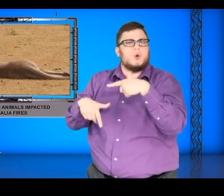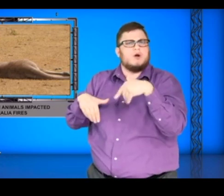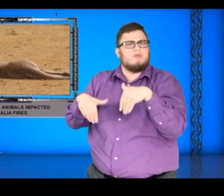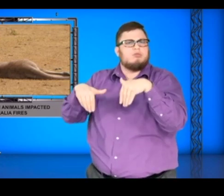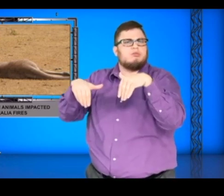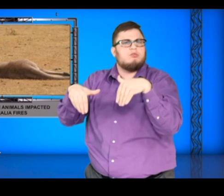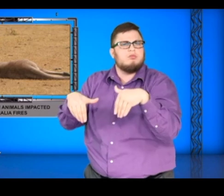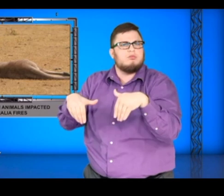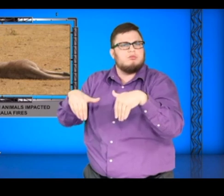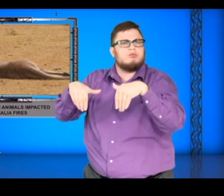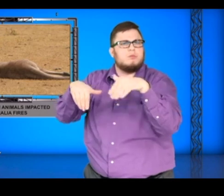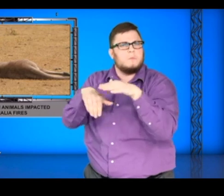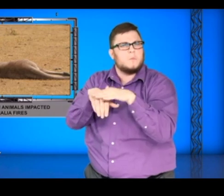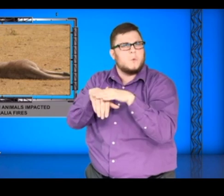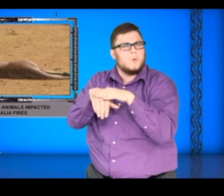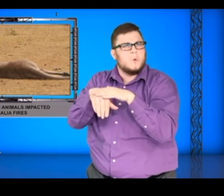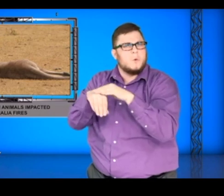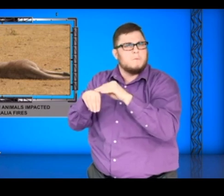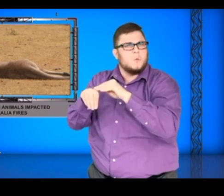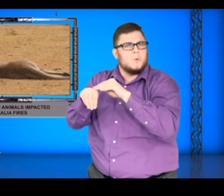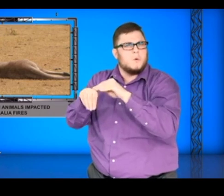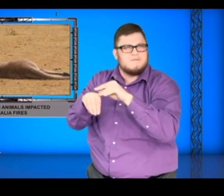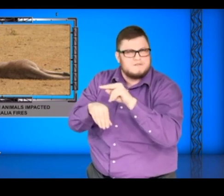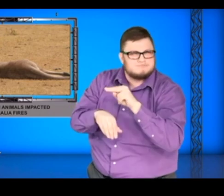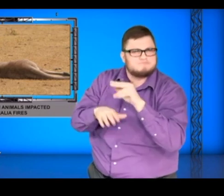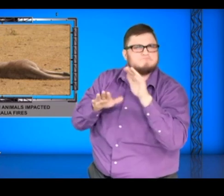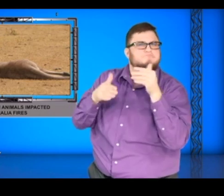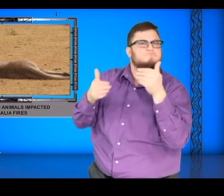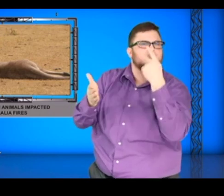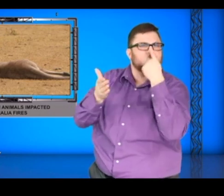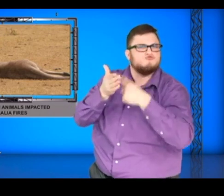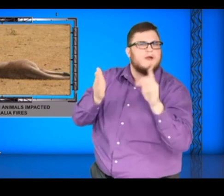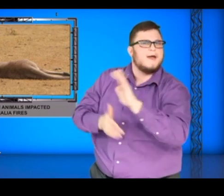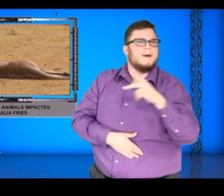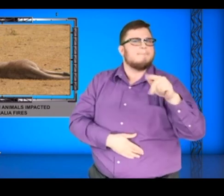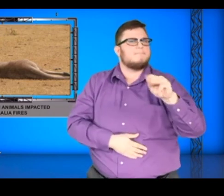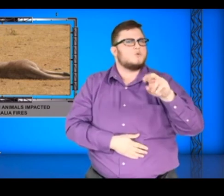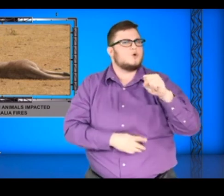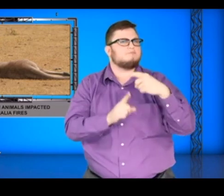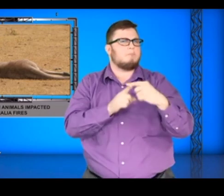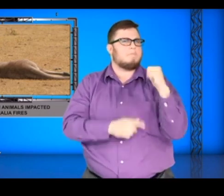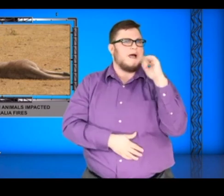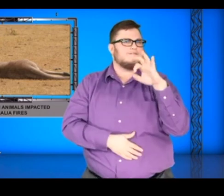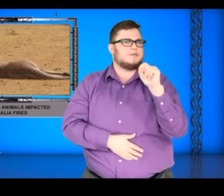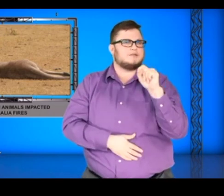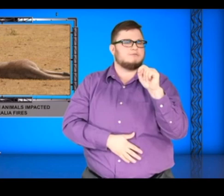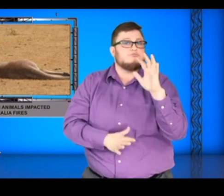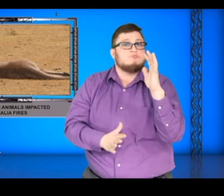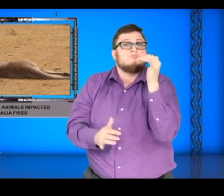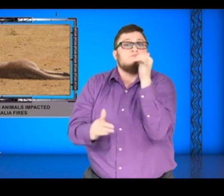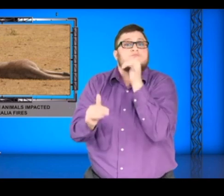it moving unusually slow. After inspecting his paws and hind feet, their worst fears were realized.